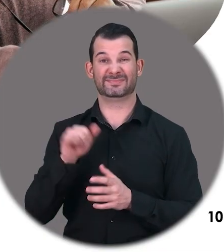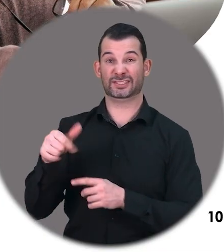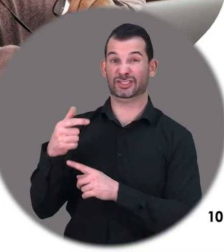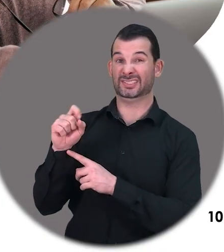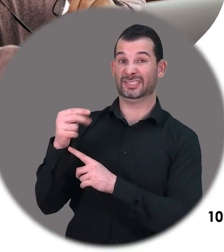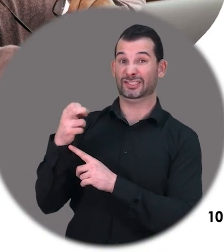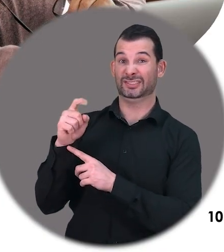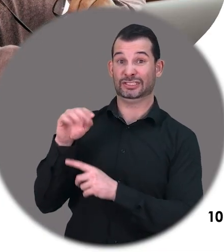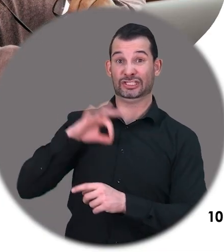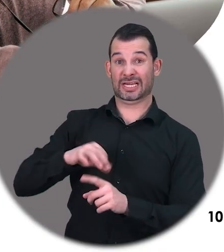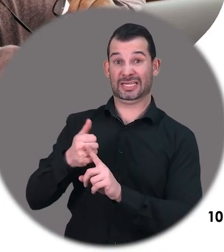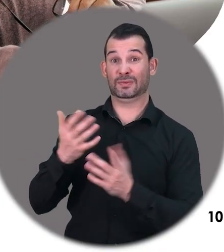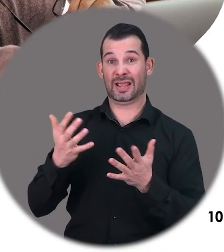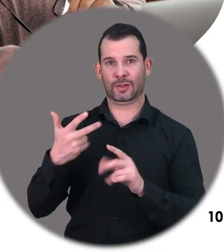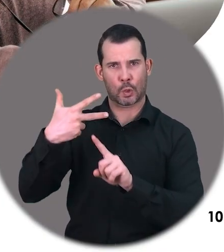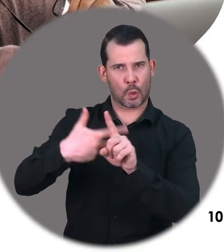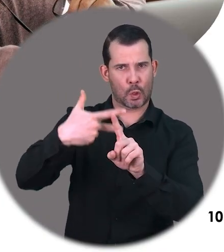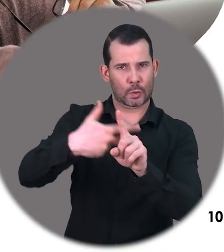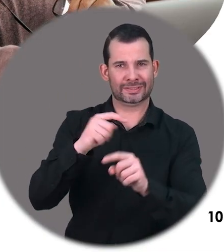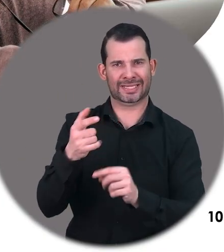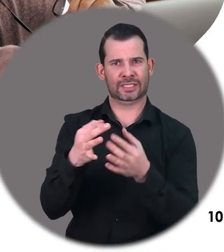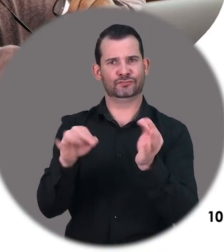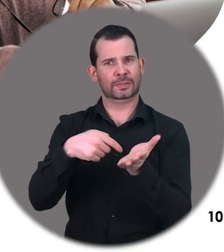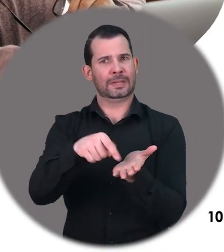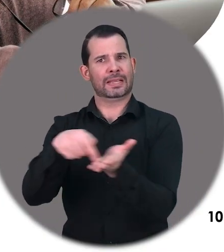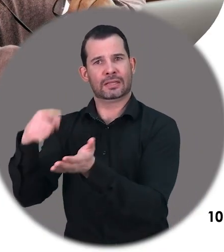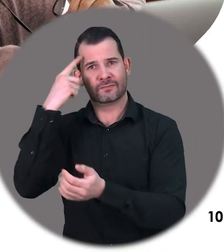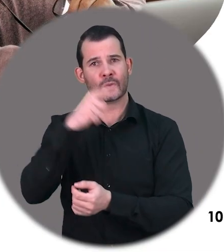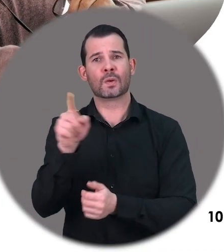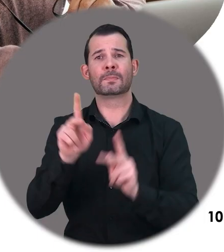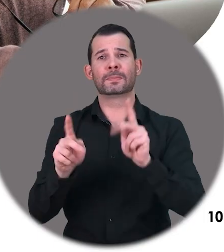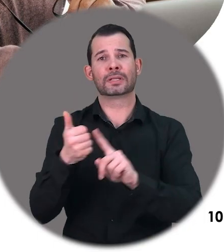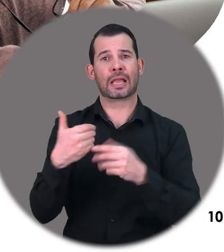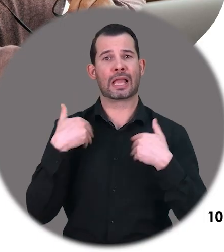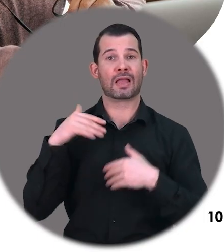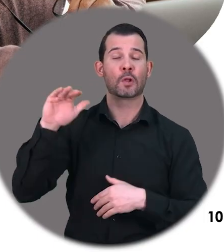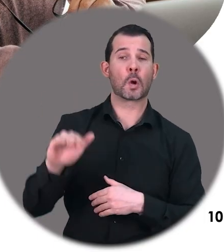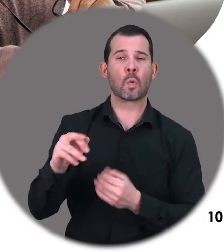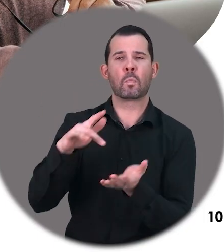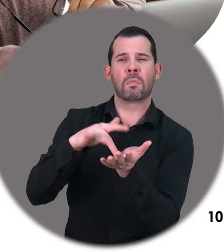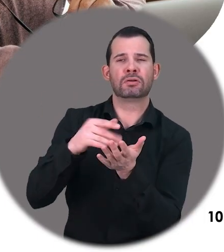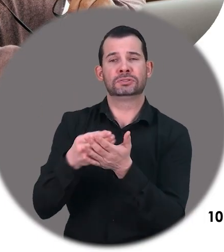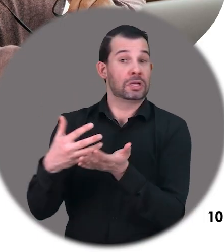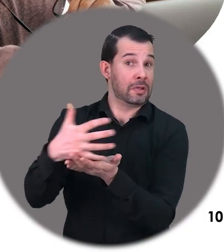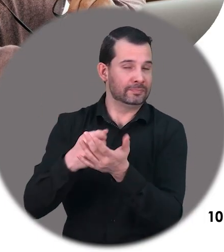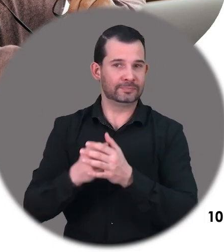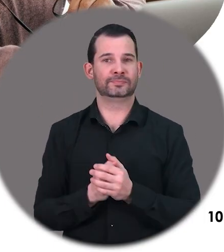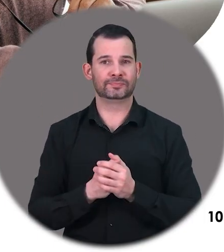The GST/HST credit is a quarterly tax-free payment for people with low and modest incomes.